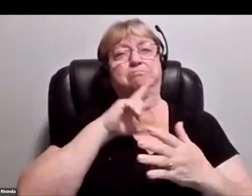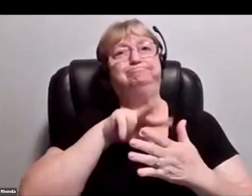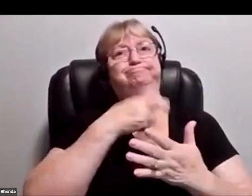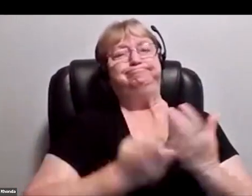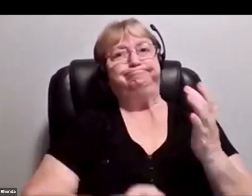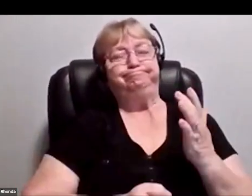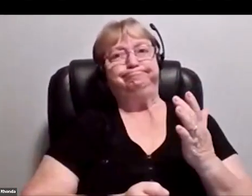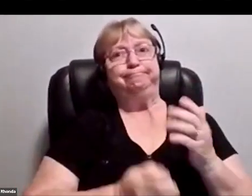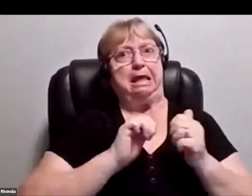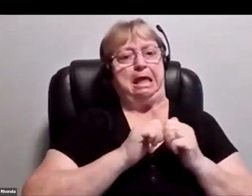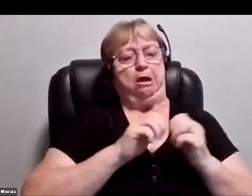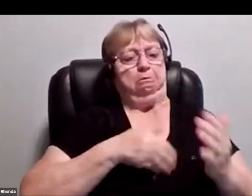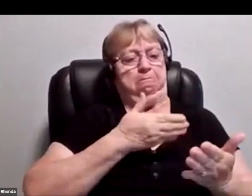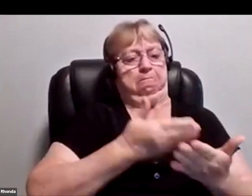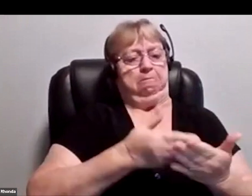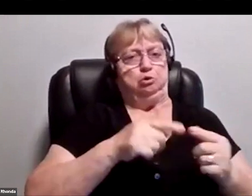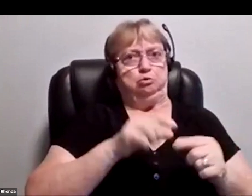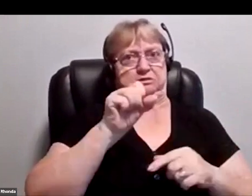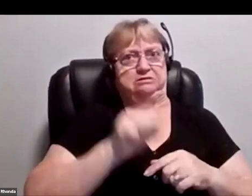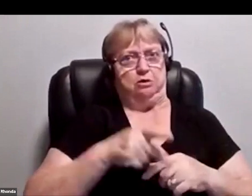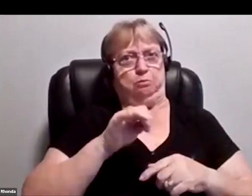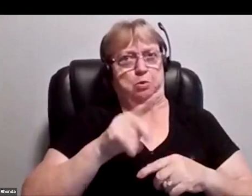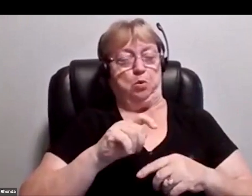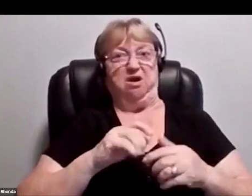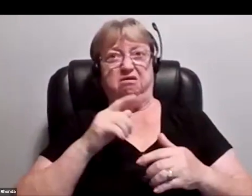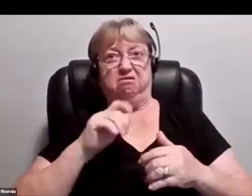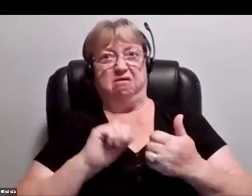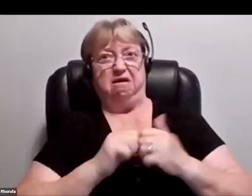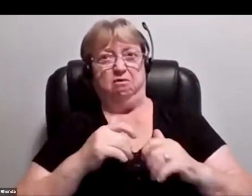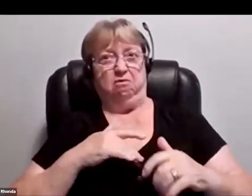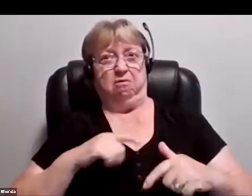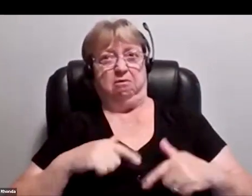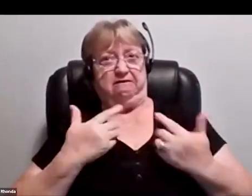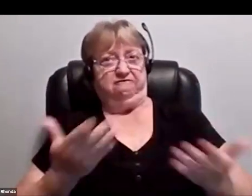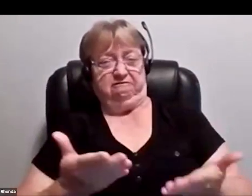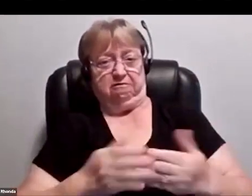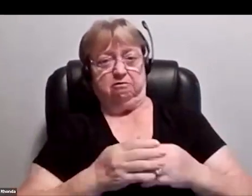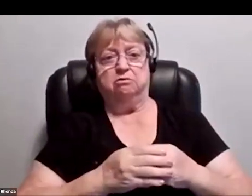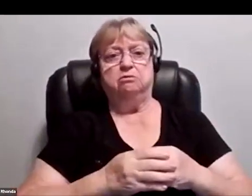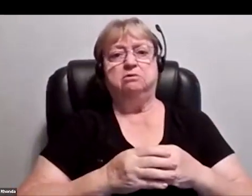to the South Pole and what life is like down here. The travel route goes through several stages.